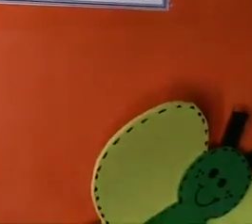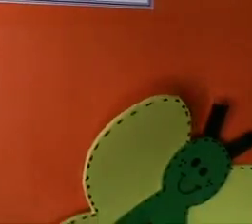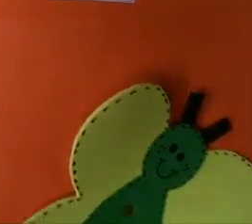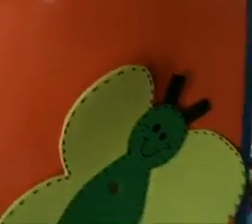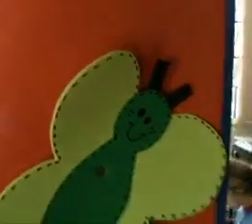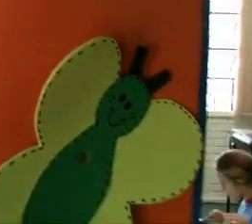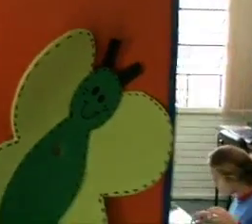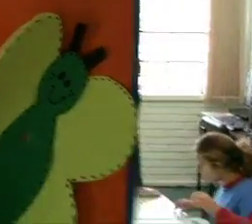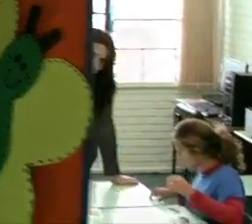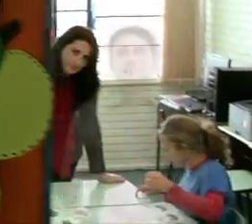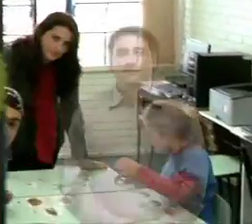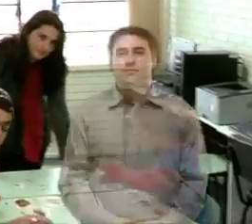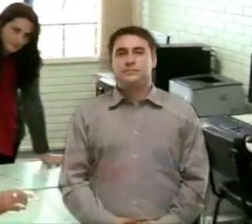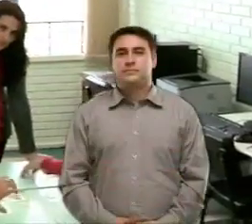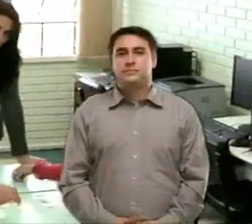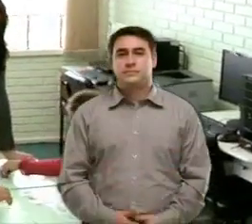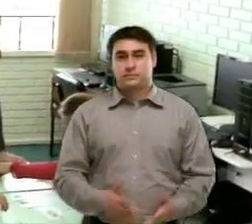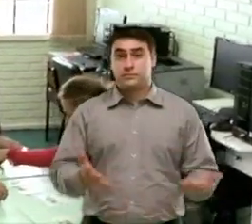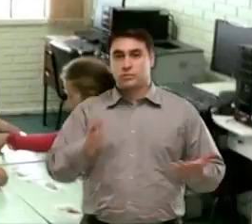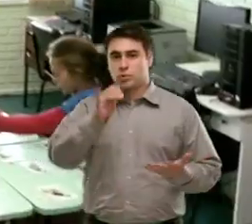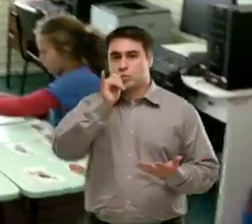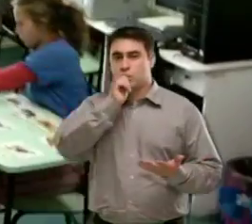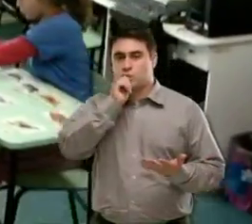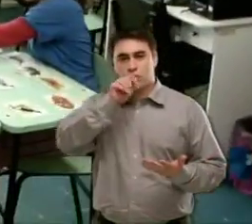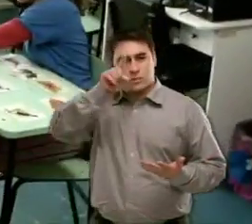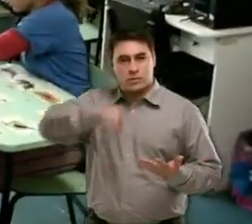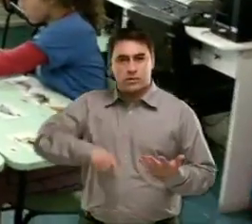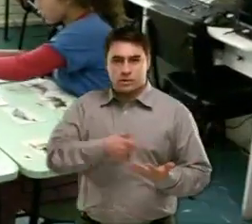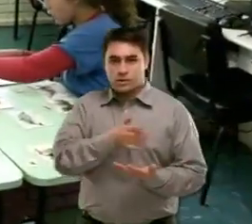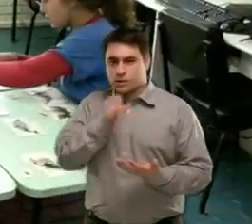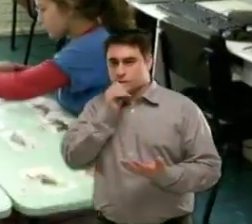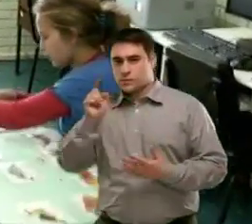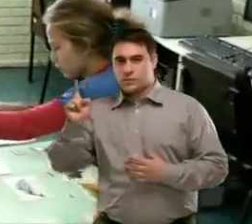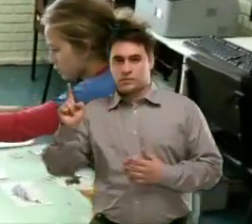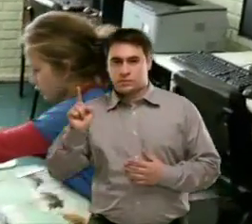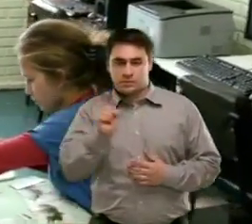So, for example, at the moment we have a blind student,